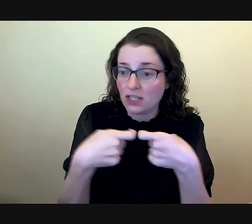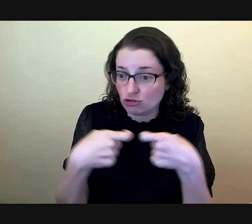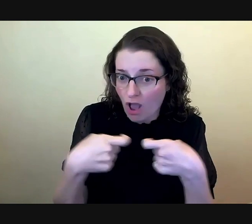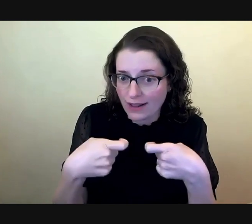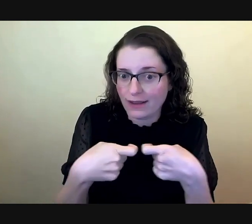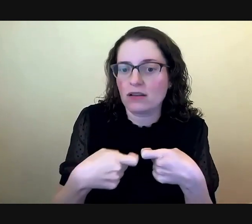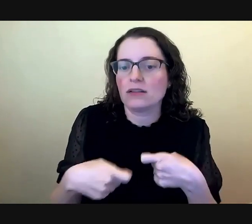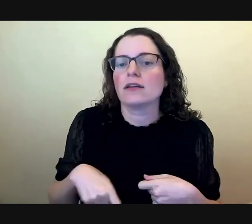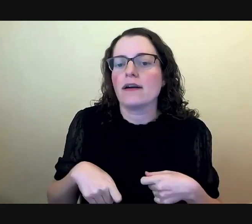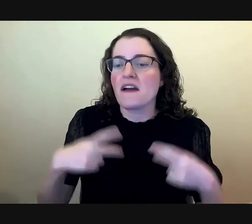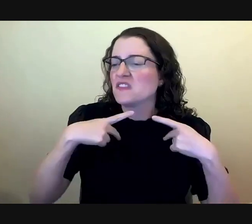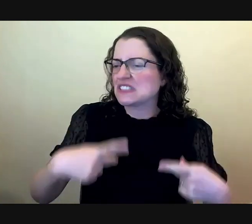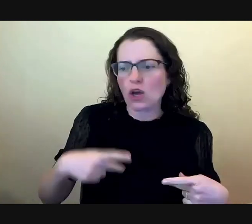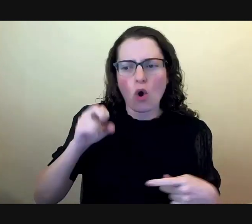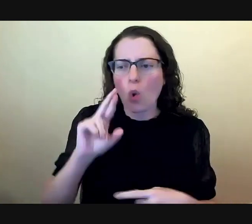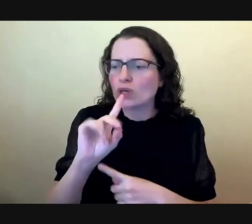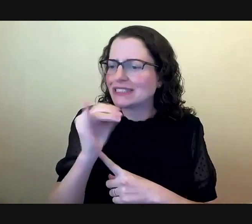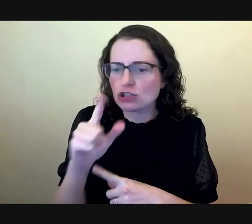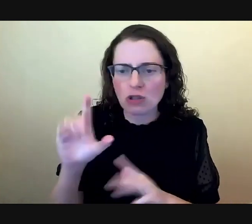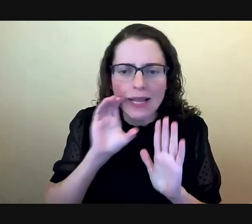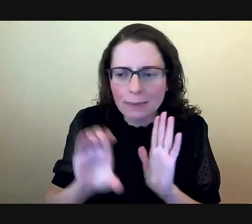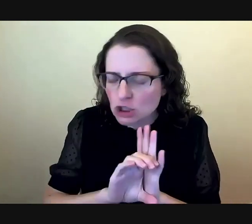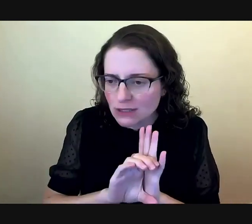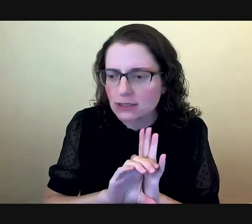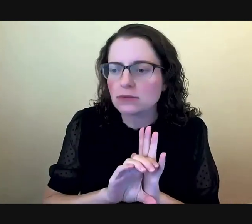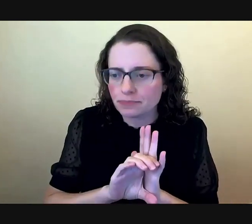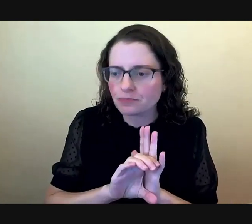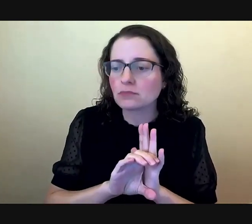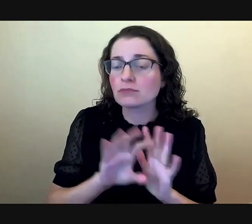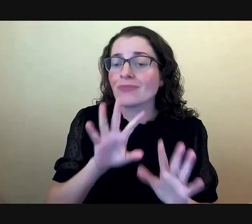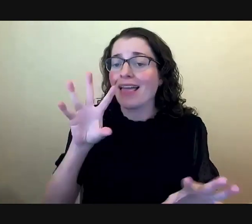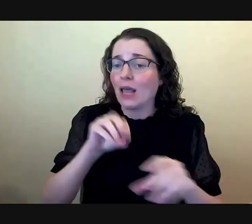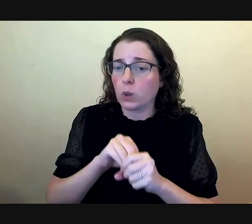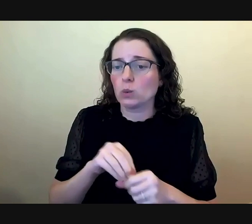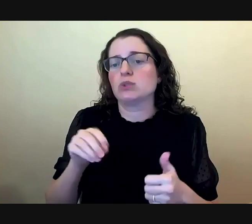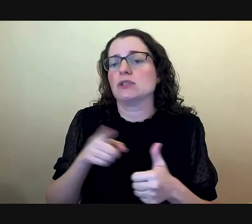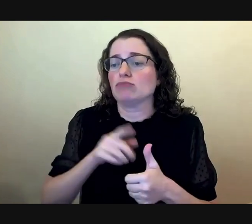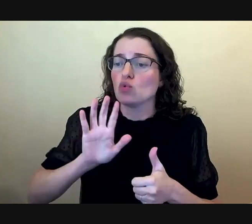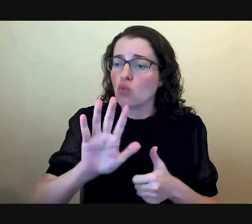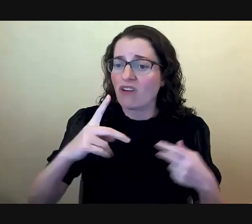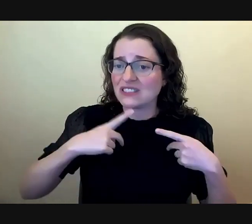written information, electronic information, whether that be physical or digital images.